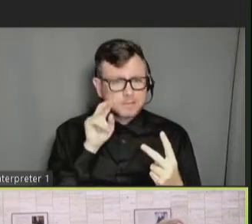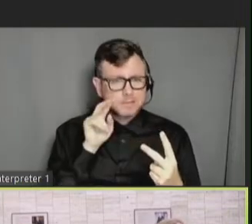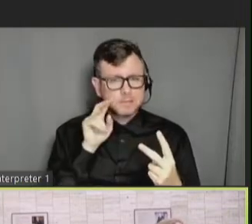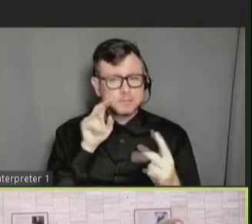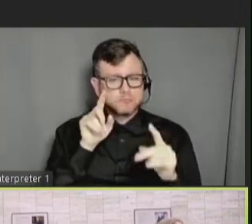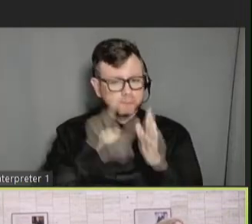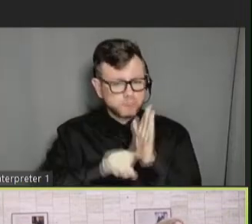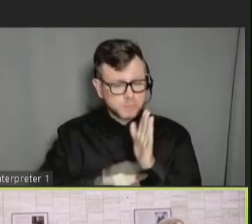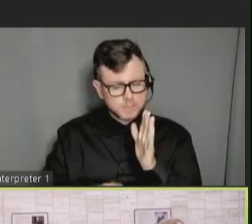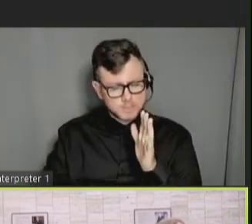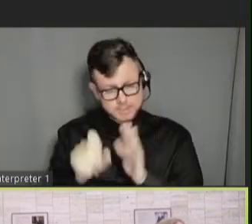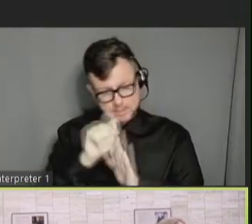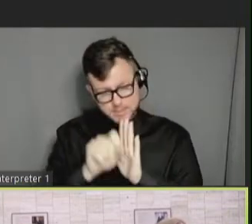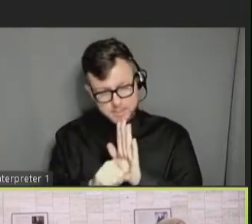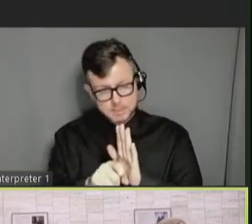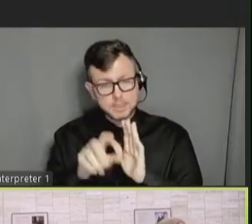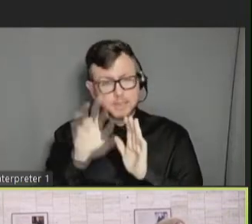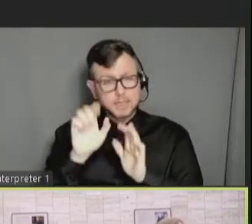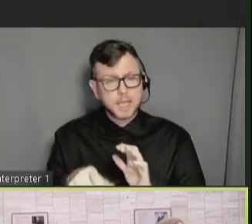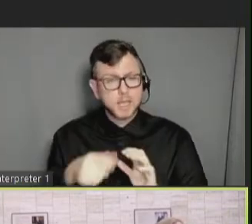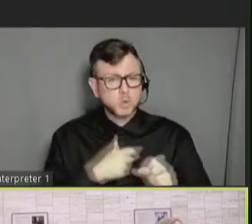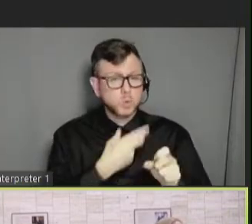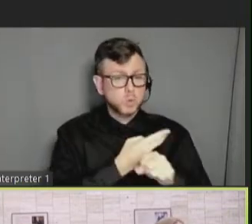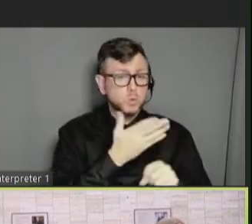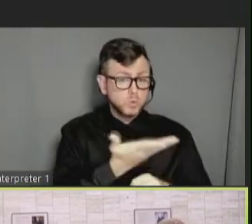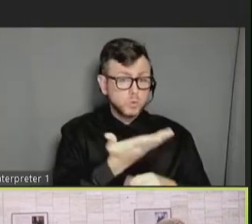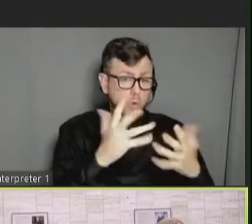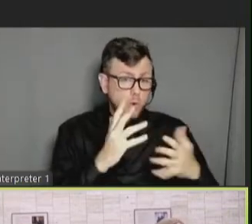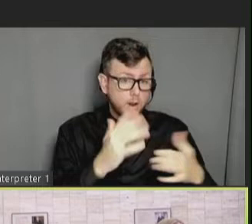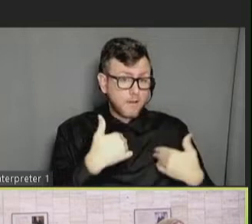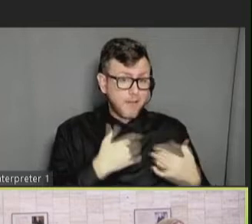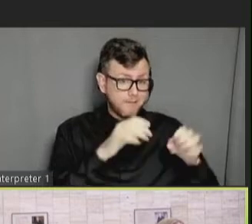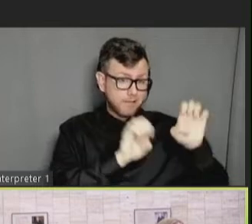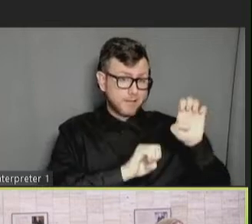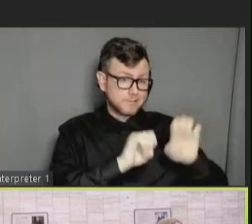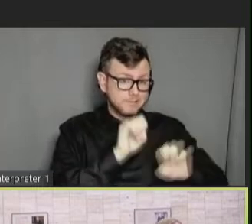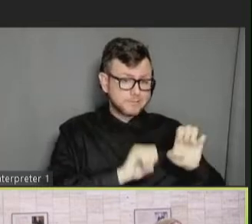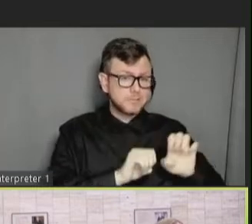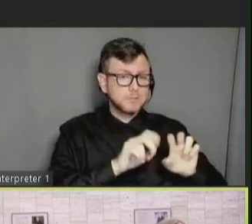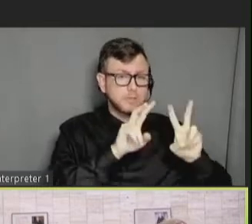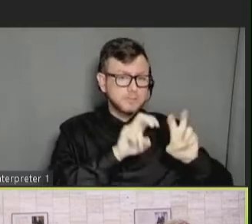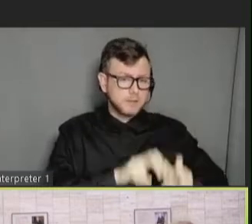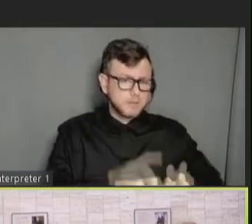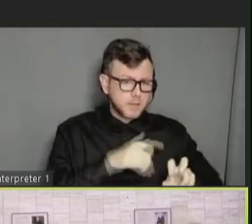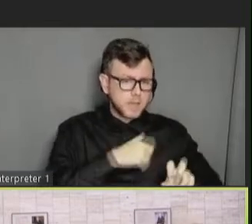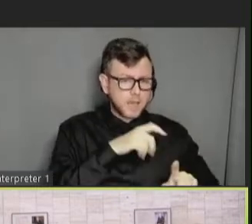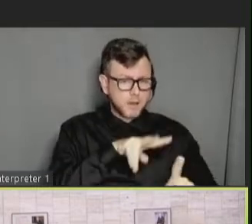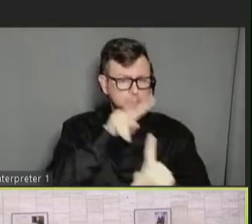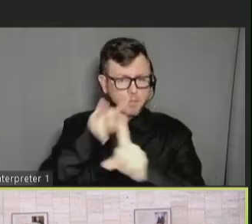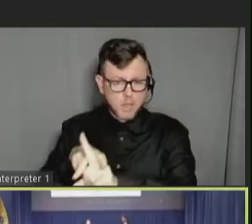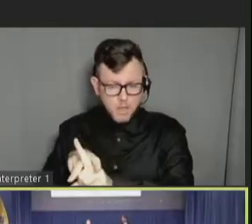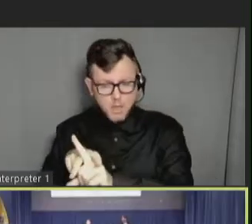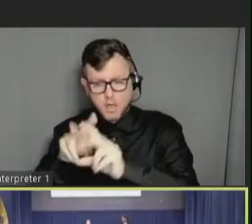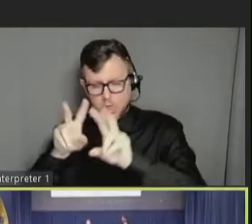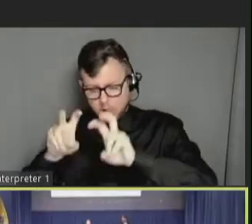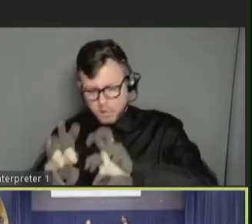is their ability to take parts of your assessment and apply that to the state level? Thank you.